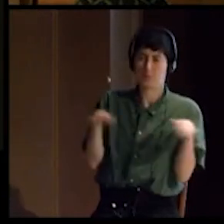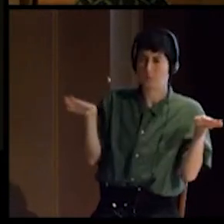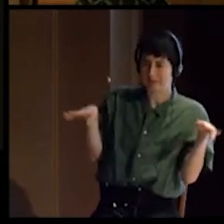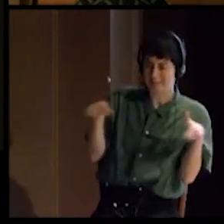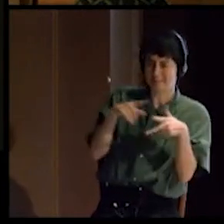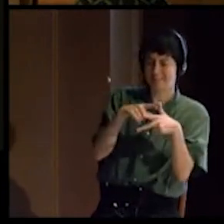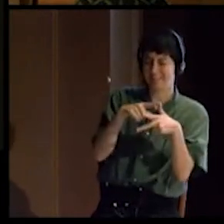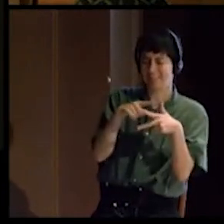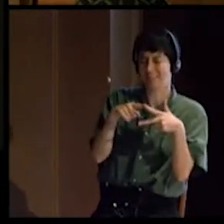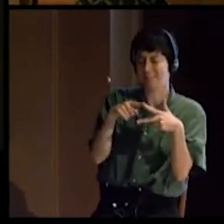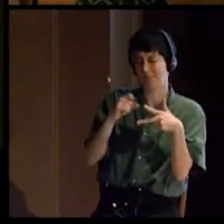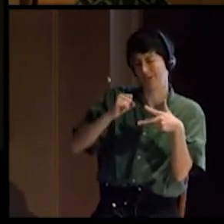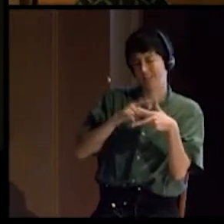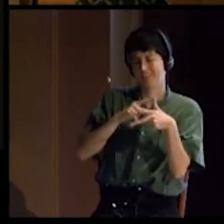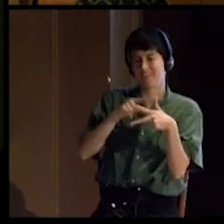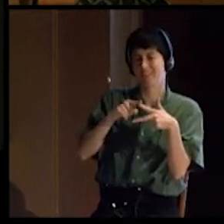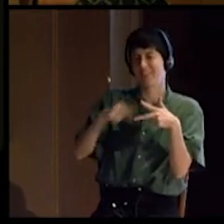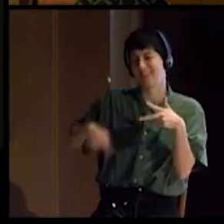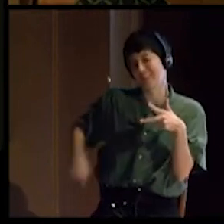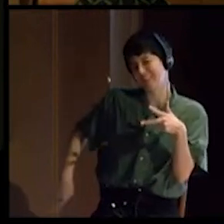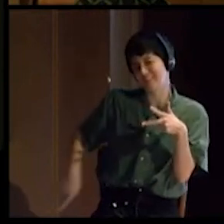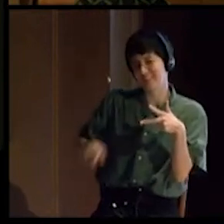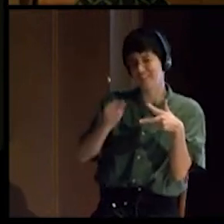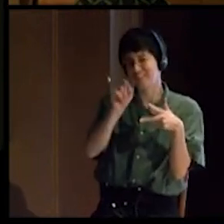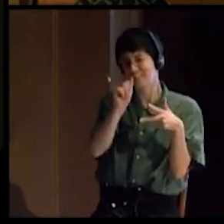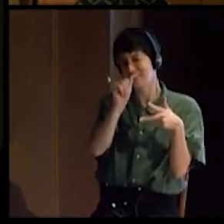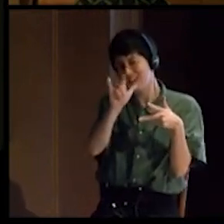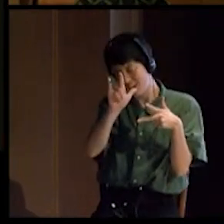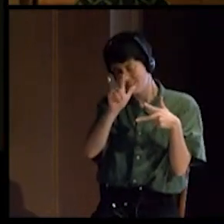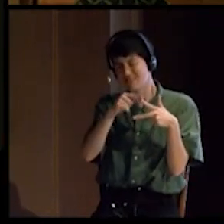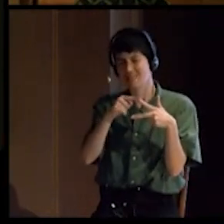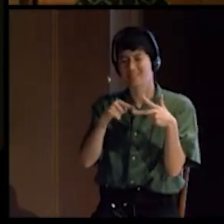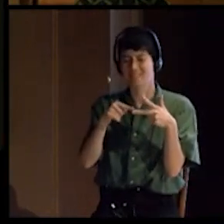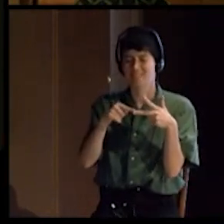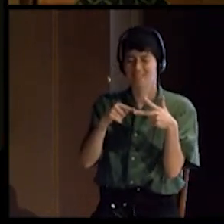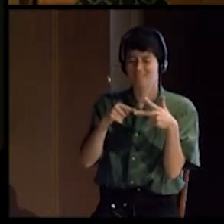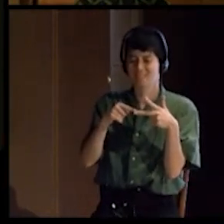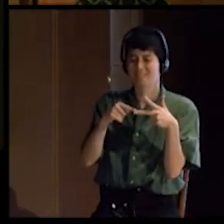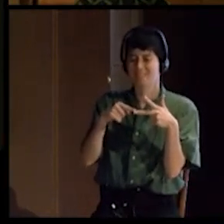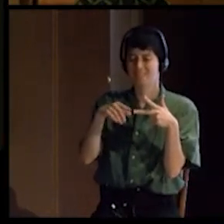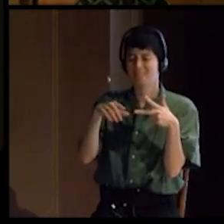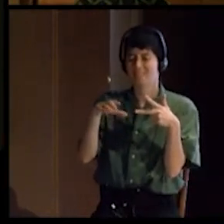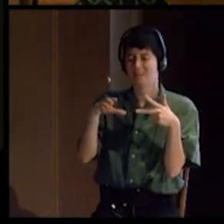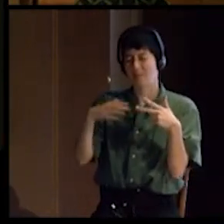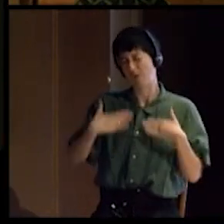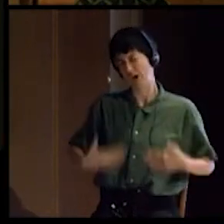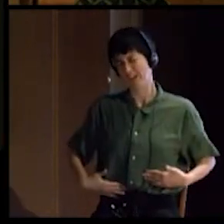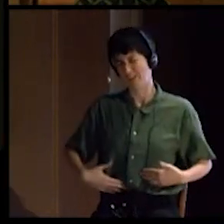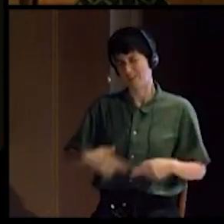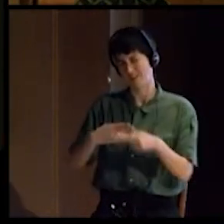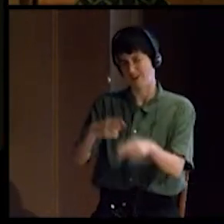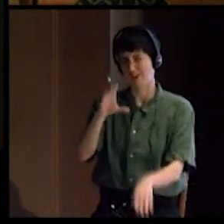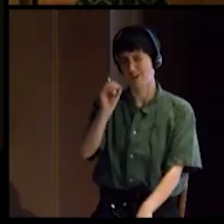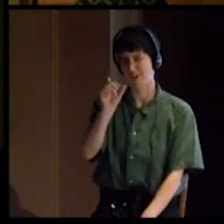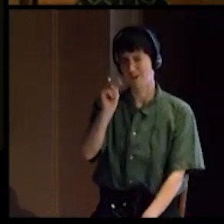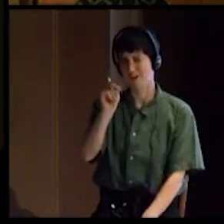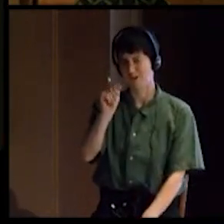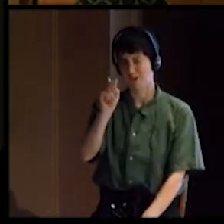Now, each of those contour feathers is made up of two parts. There is a downy part that's towards the base.